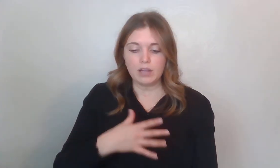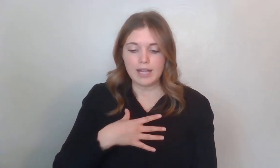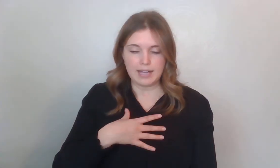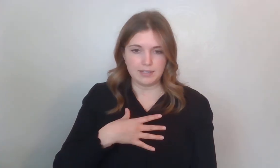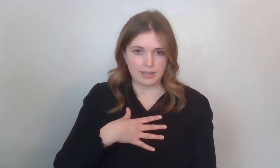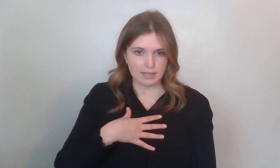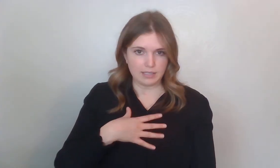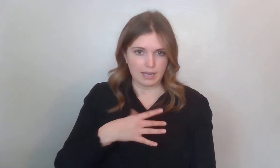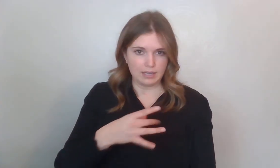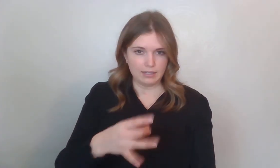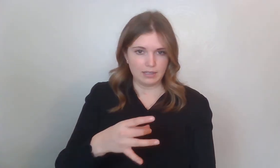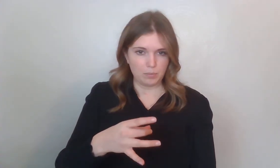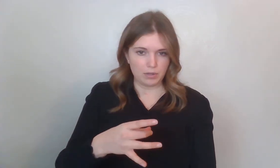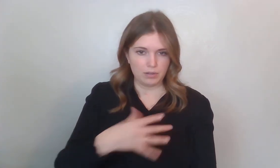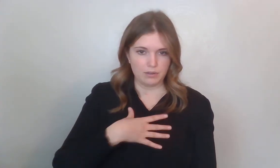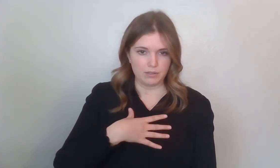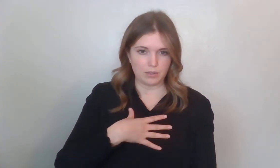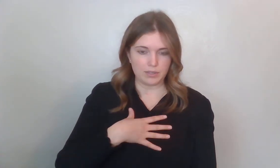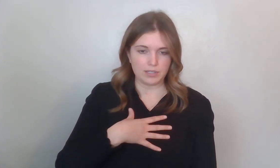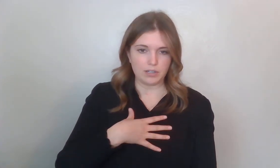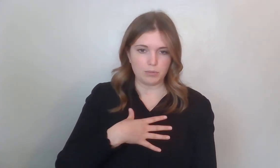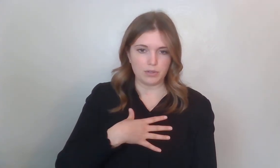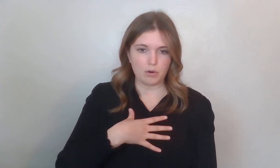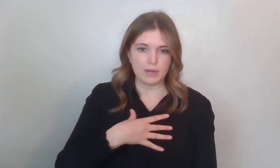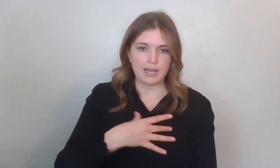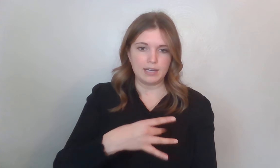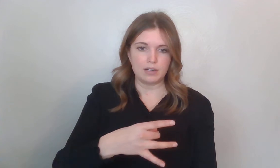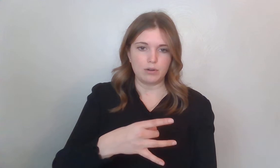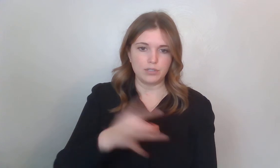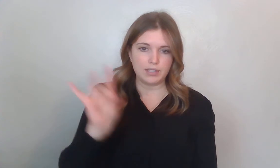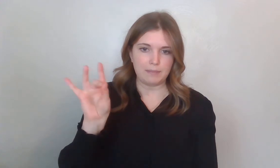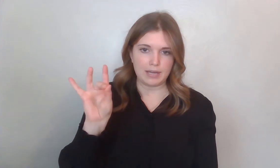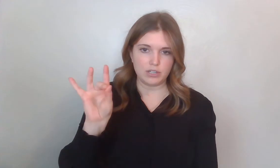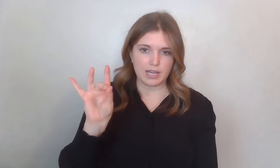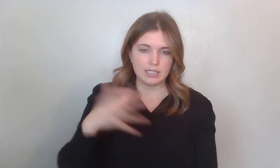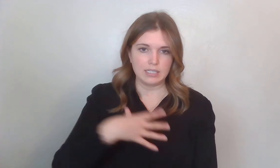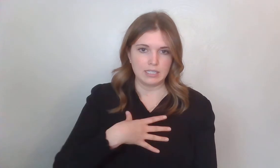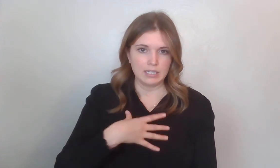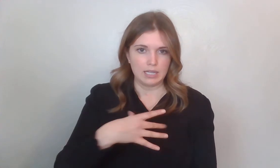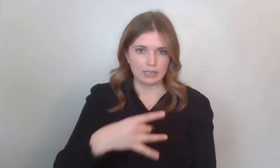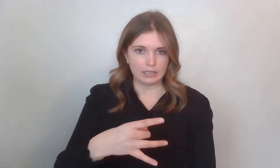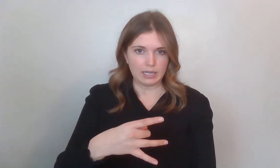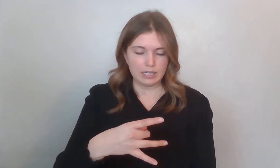LIKE as the next sign in the book. So it starts with an open hand and goes to that magic eight LIKE